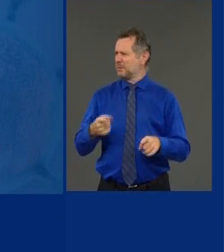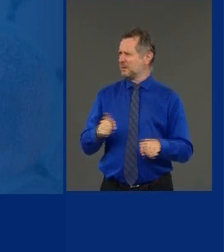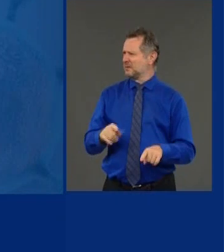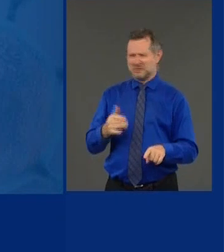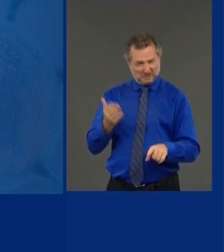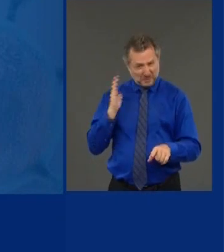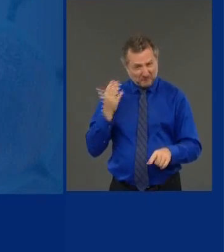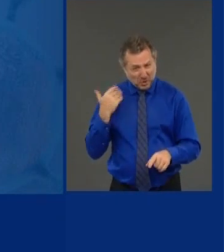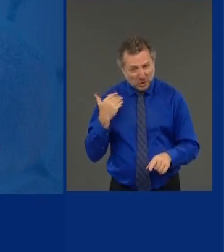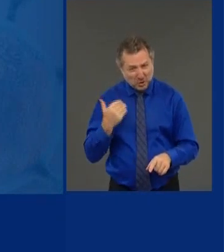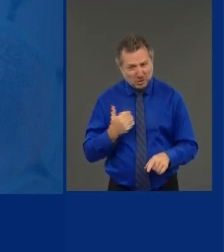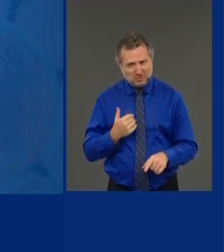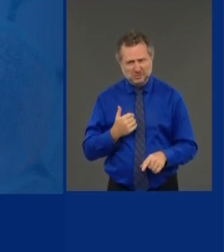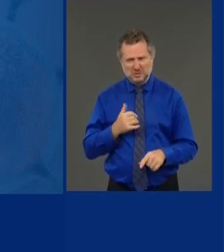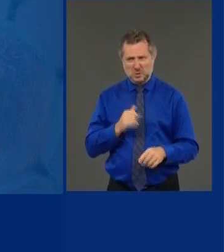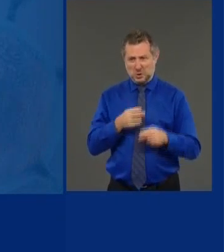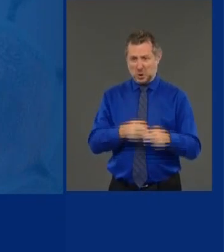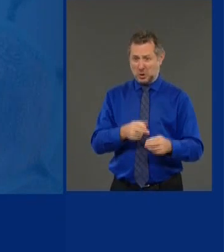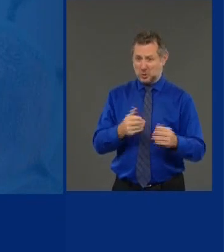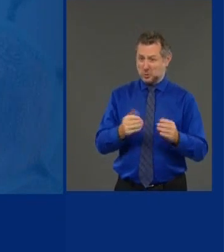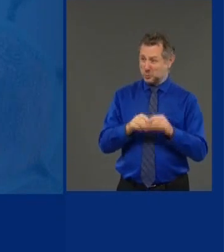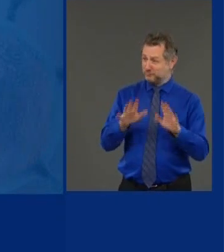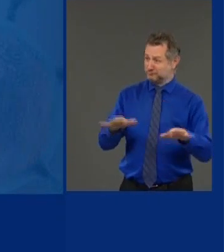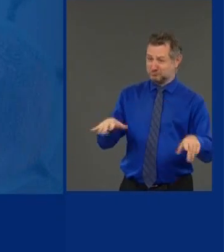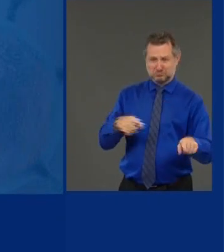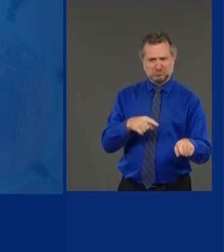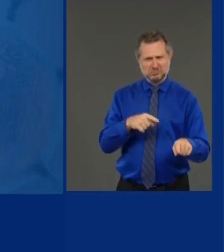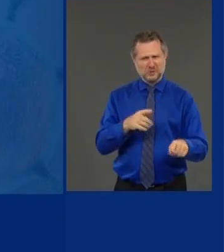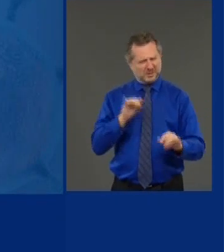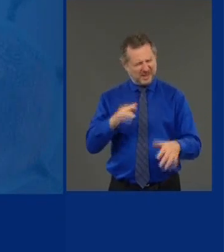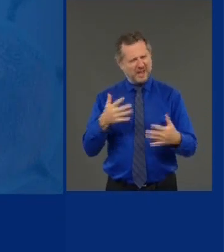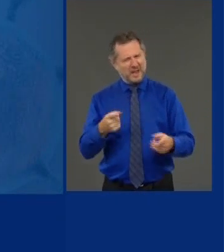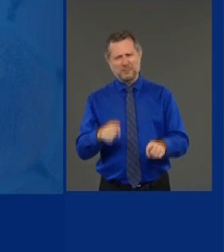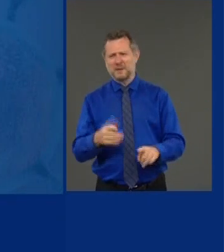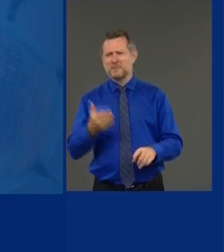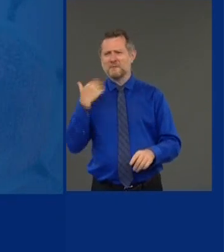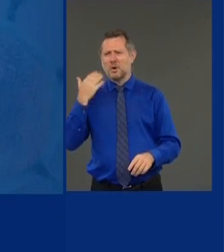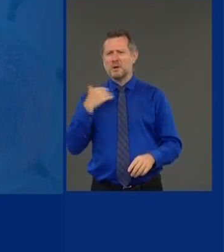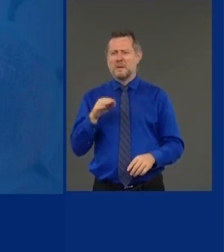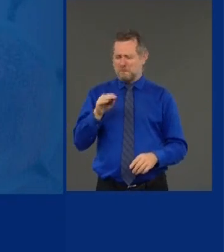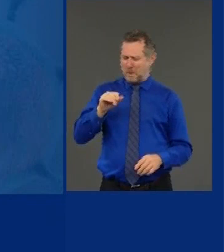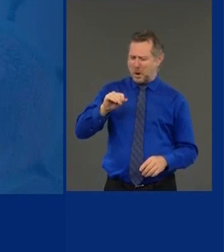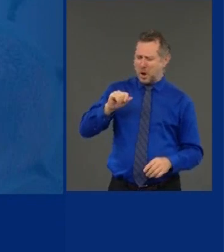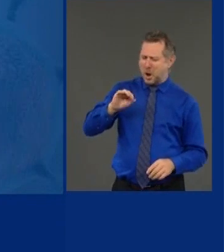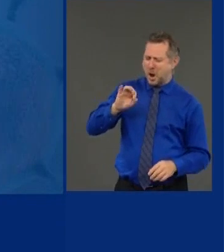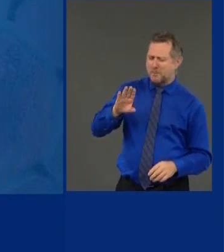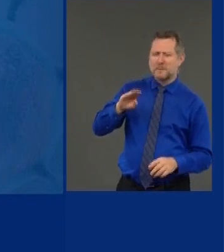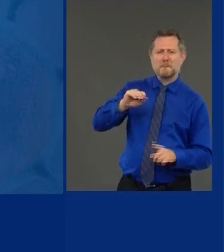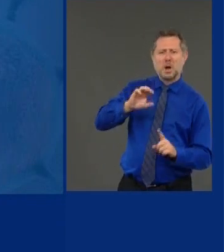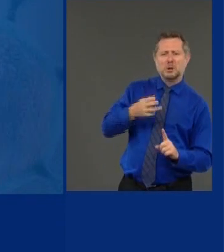OH, THAT'S A NEW PHASE? WHAT WAS THE OLD PHASE? IF THE NEW PHASE IS EXTENSIVE